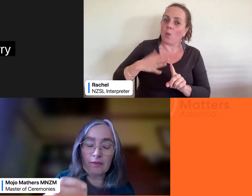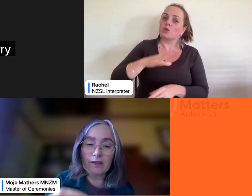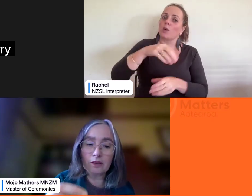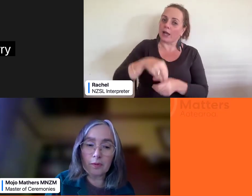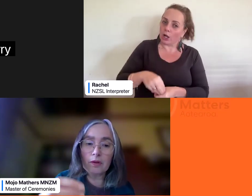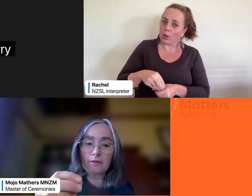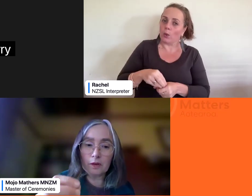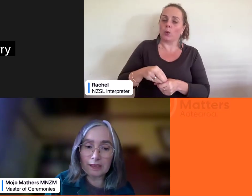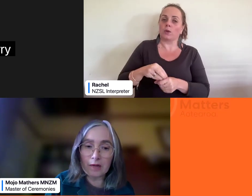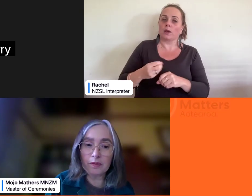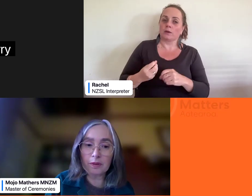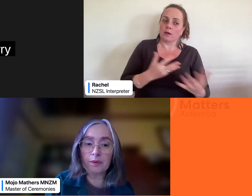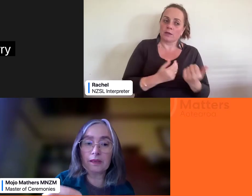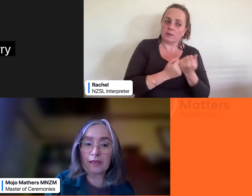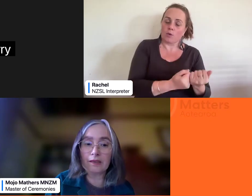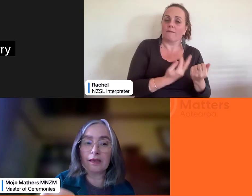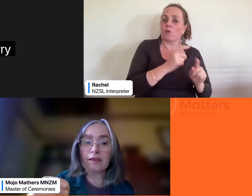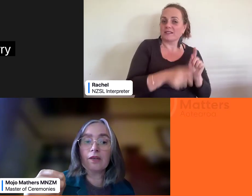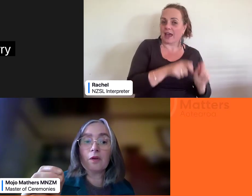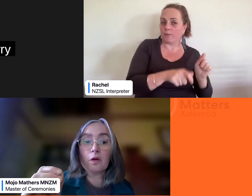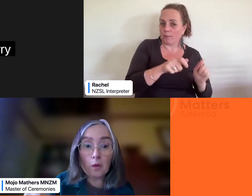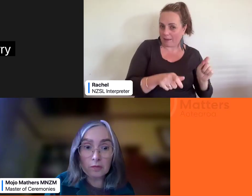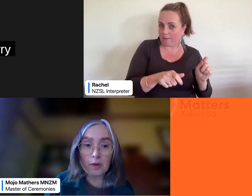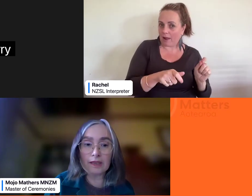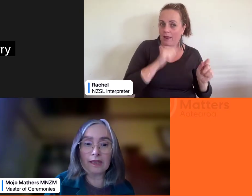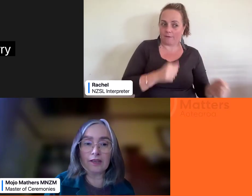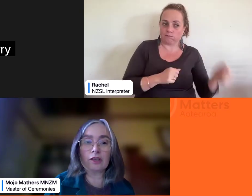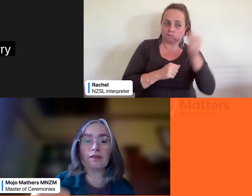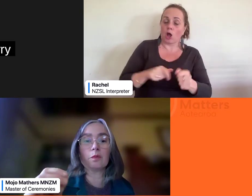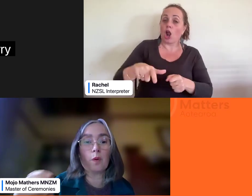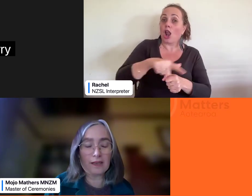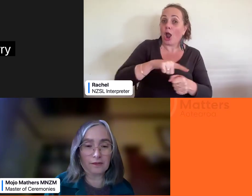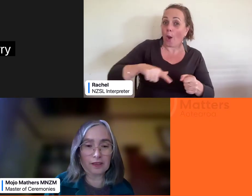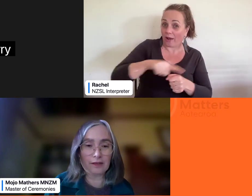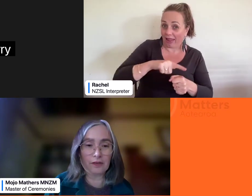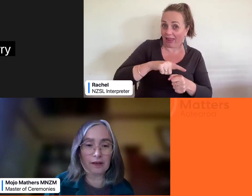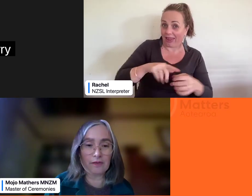provide support for disabled people standing for local body elections as well as for central